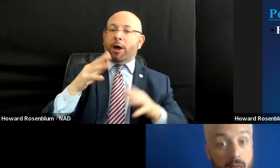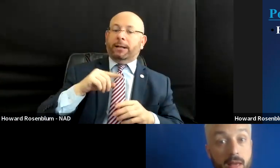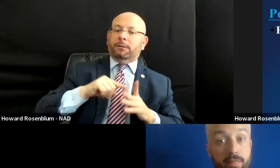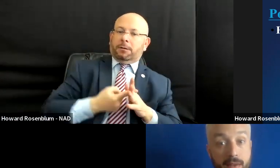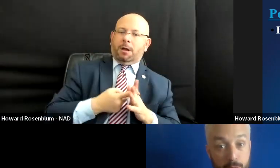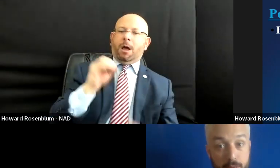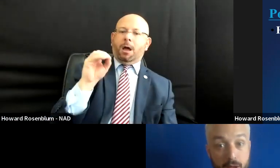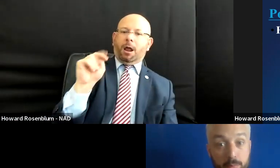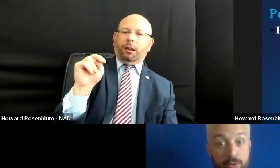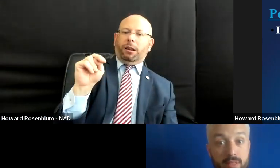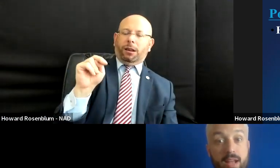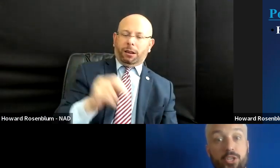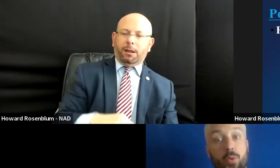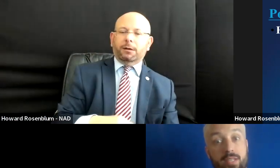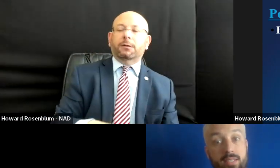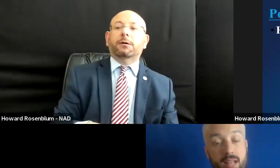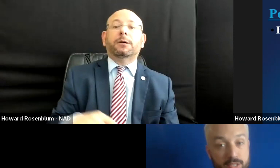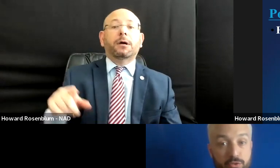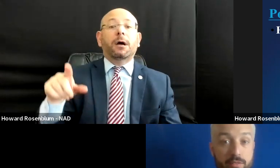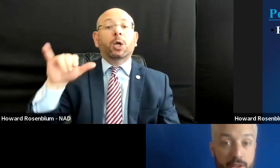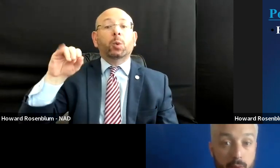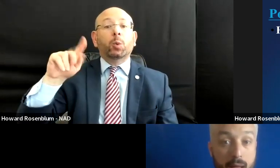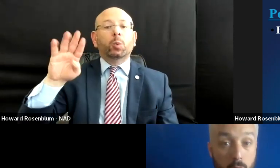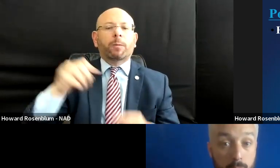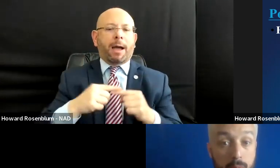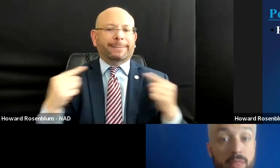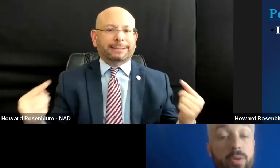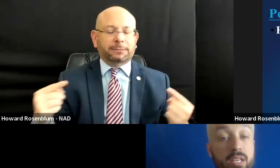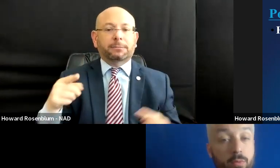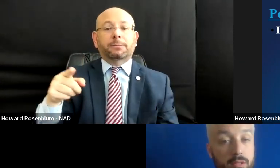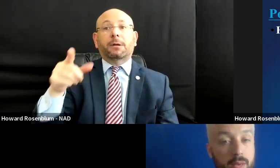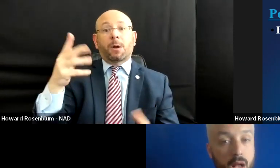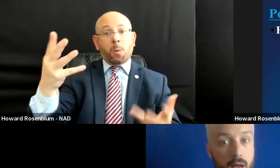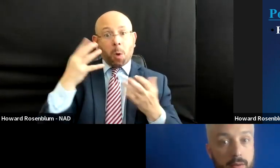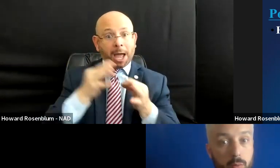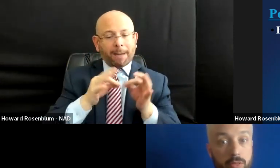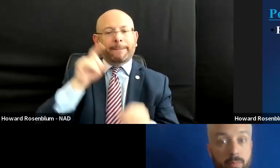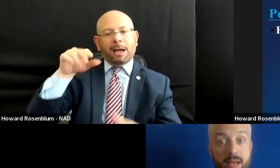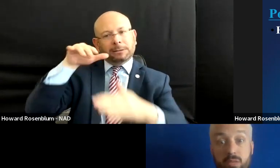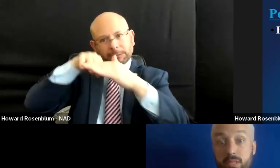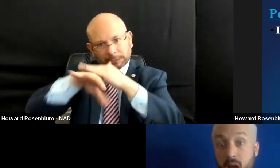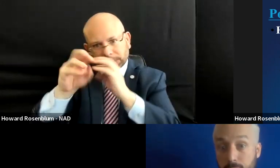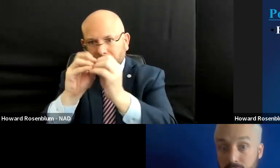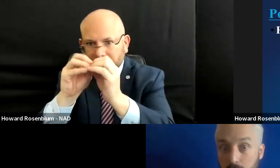immediately when you posted a video it would come with captions. If you wanted to turn the captioning off, that would be on the person